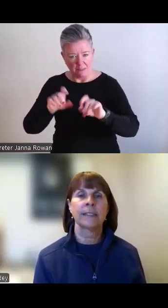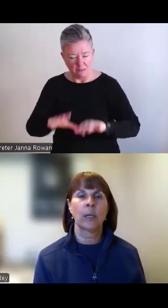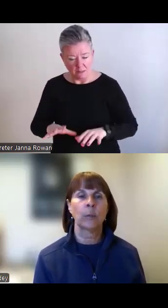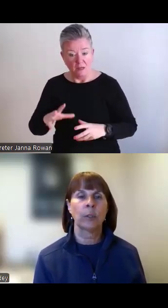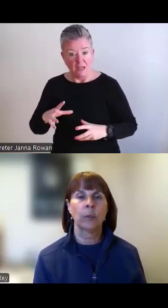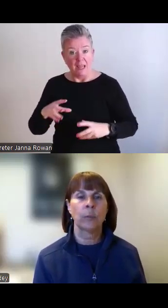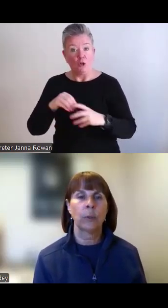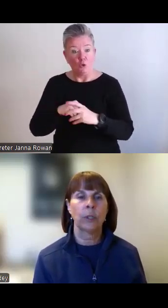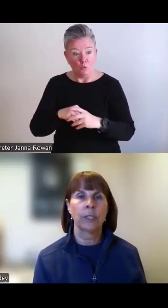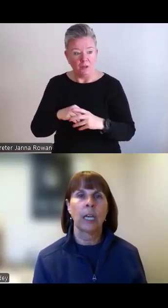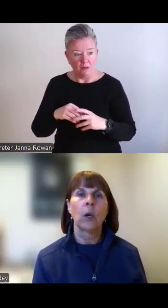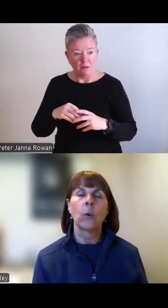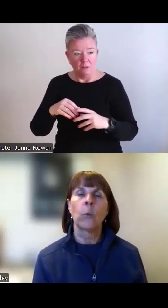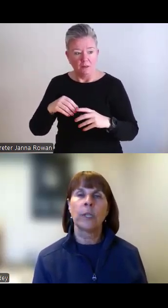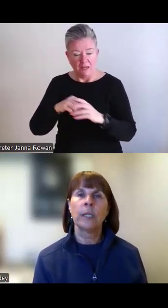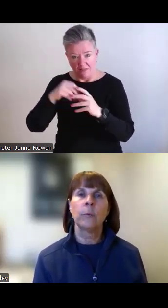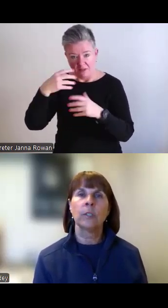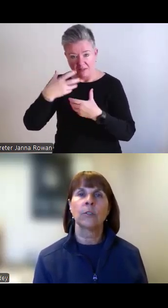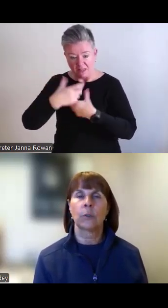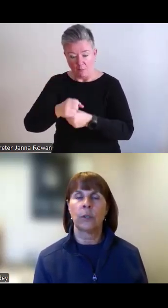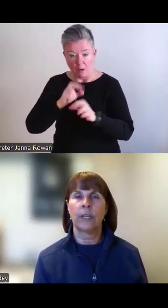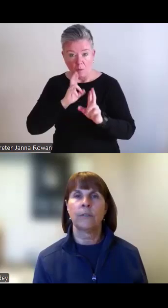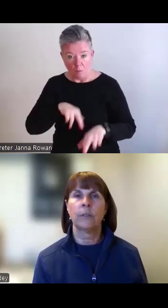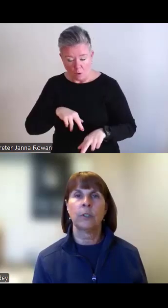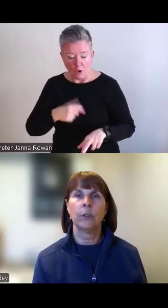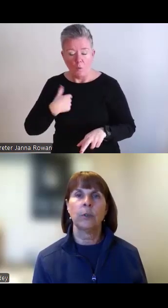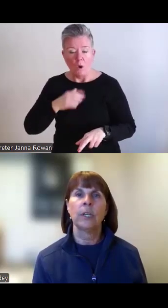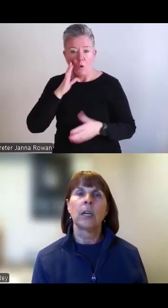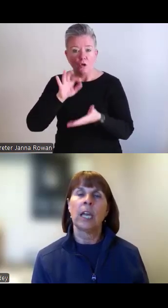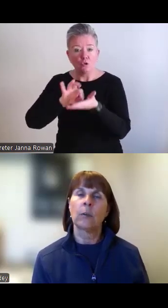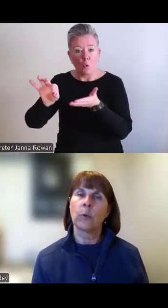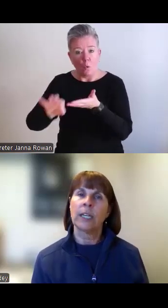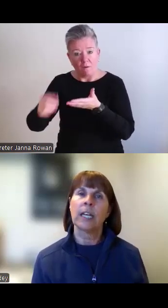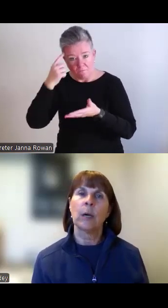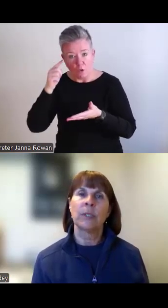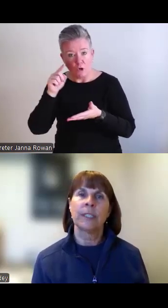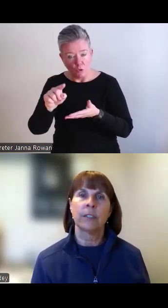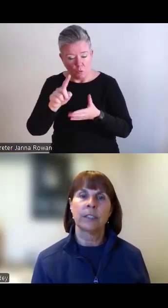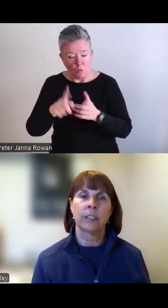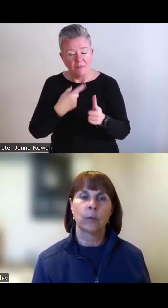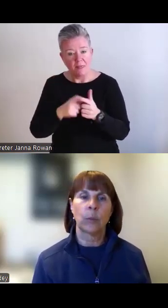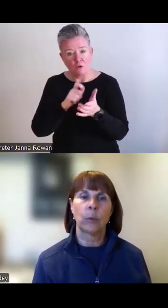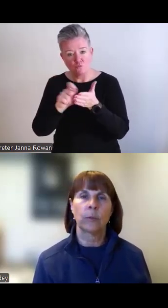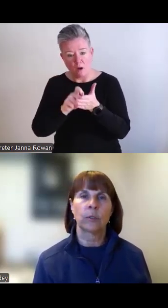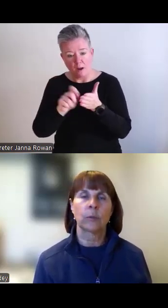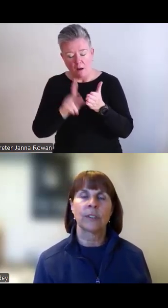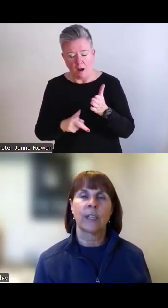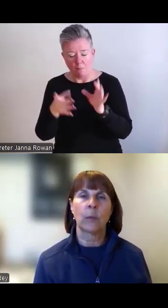in the summary report, we will score that for you and write up a narrative report, which we'll